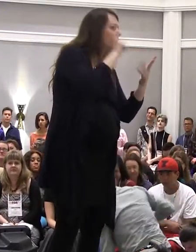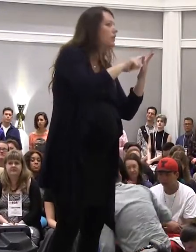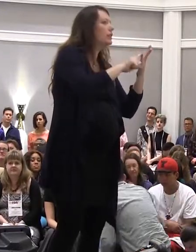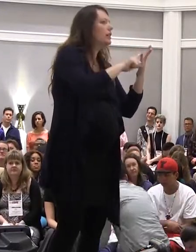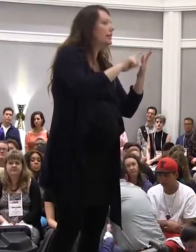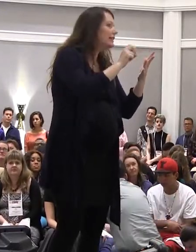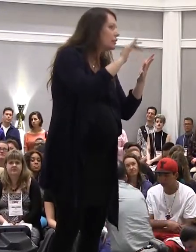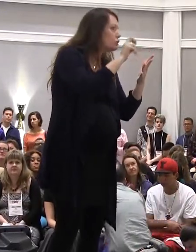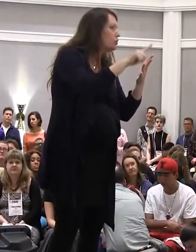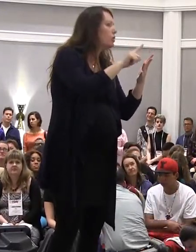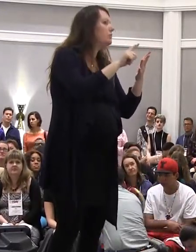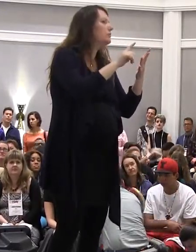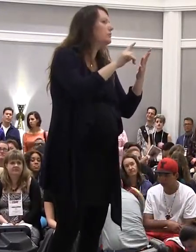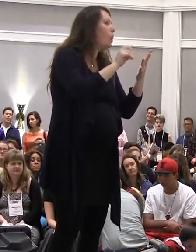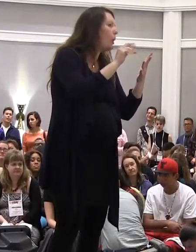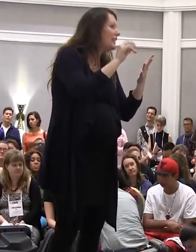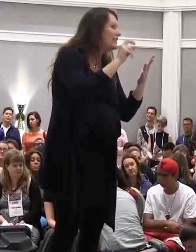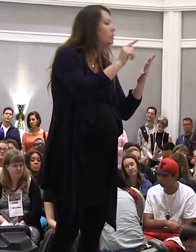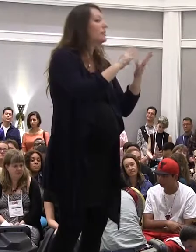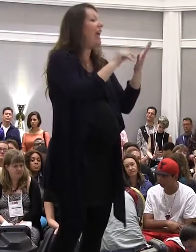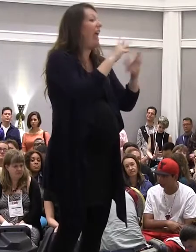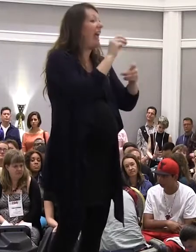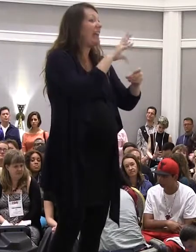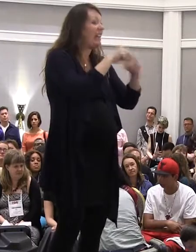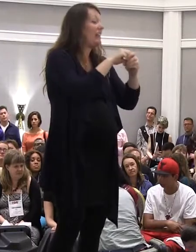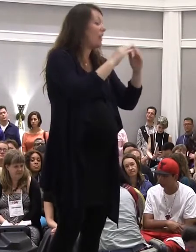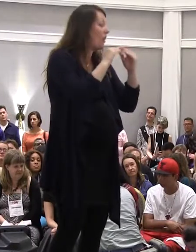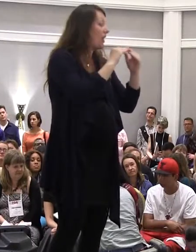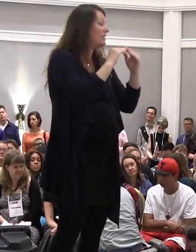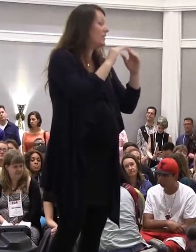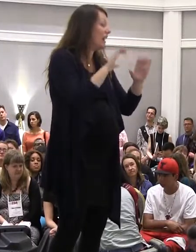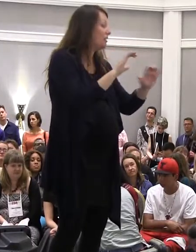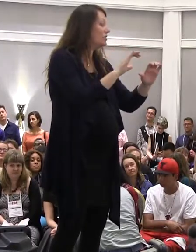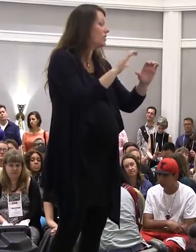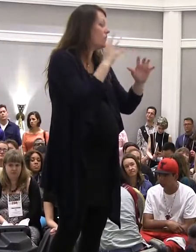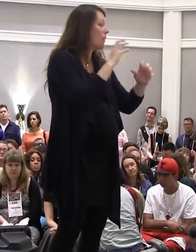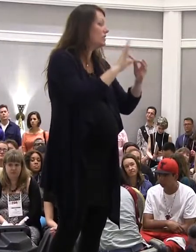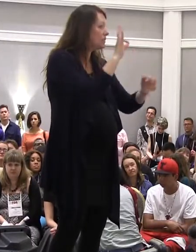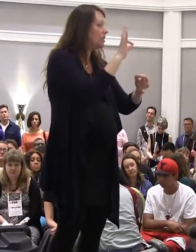and in that collective action, a spirit of collective action,